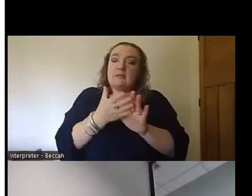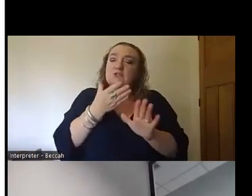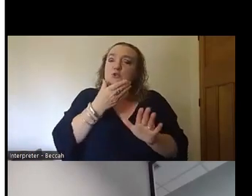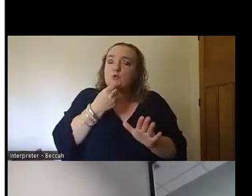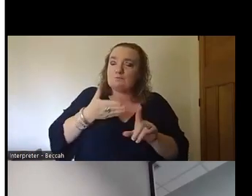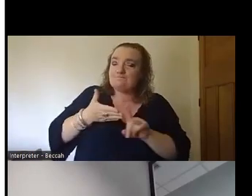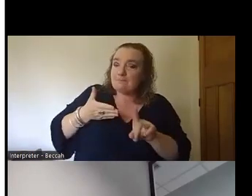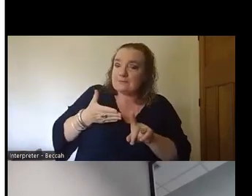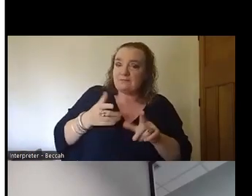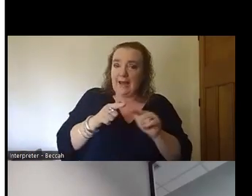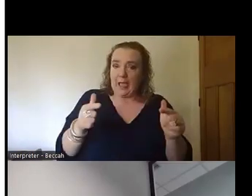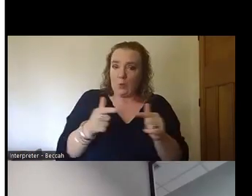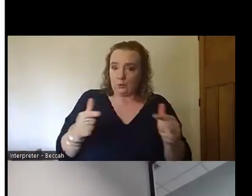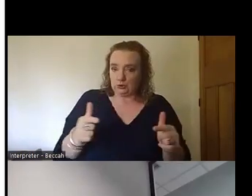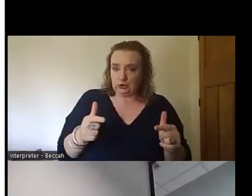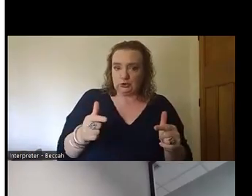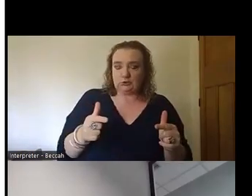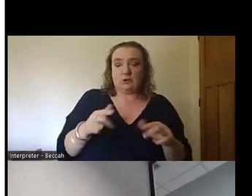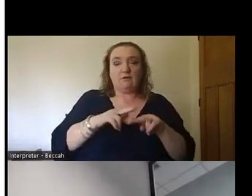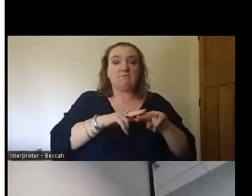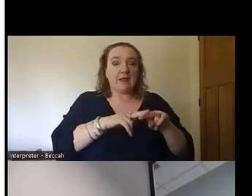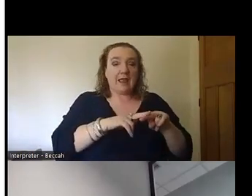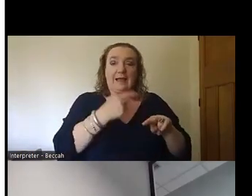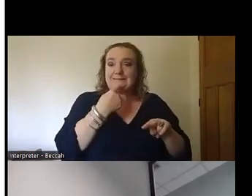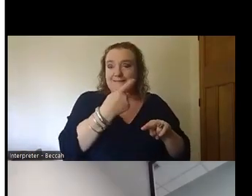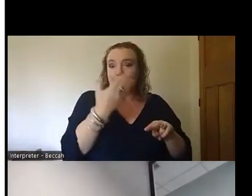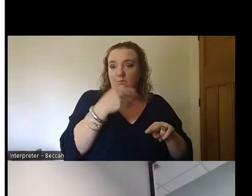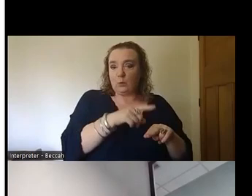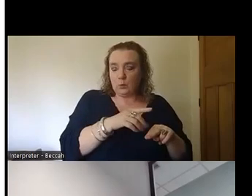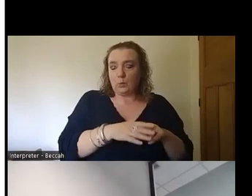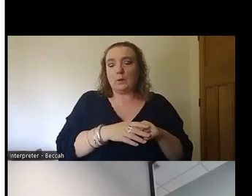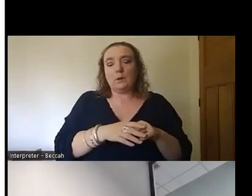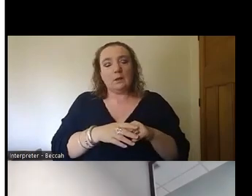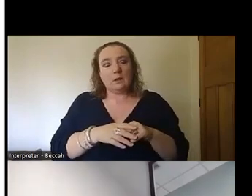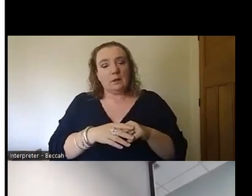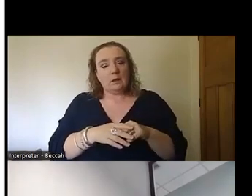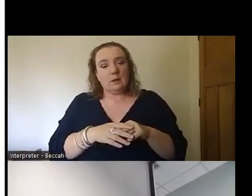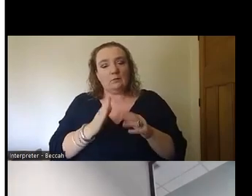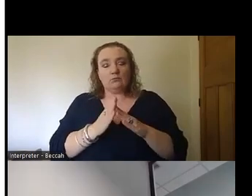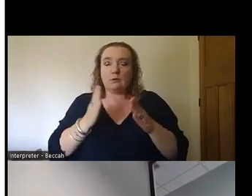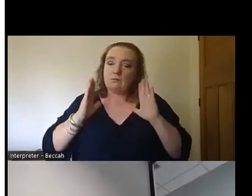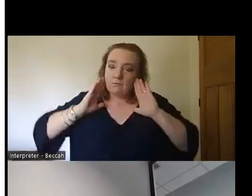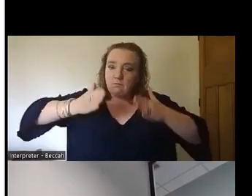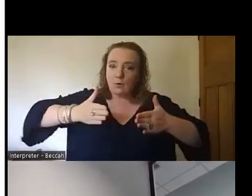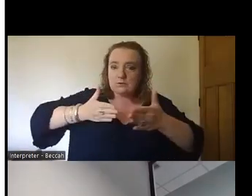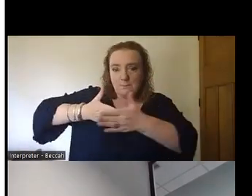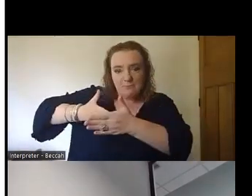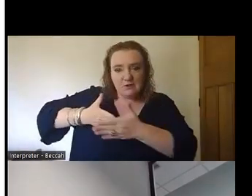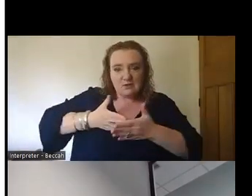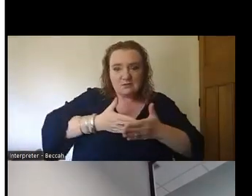And I think Frian may have touched upon that as well, but the focus around the barriers and that currently exists